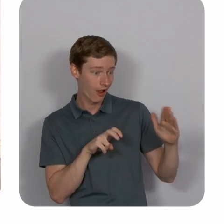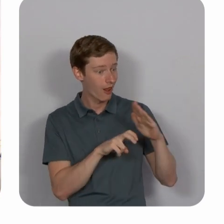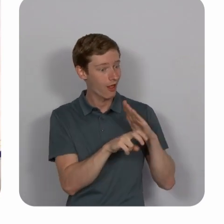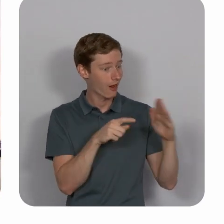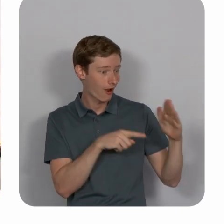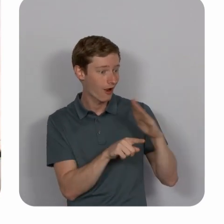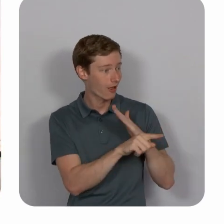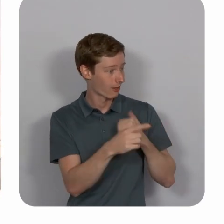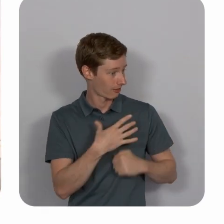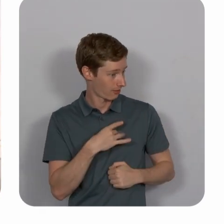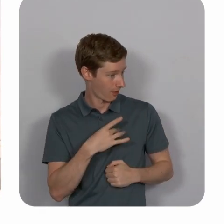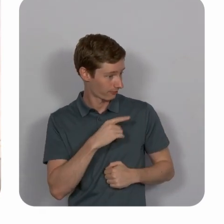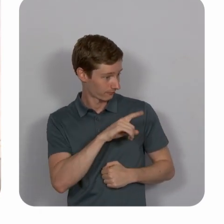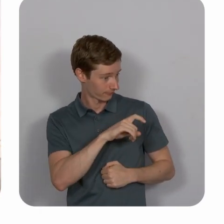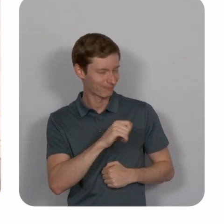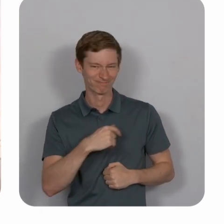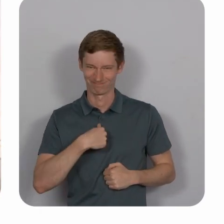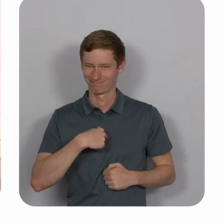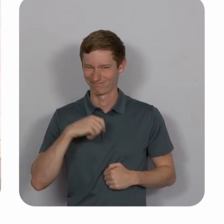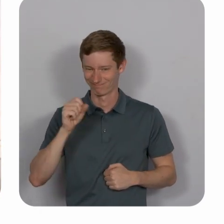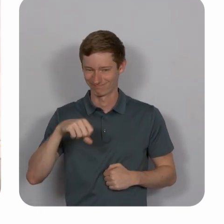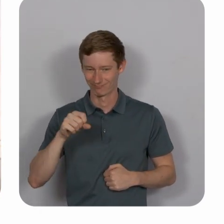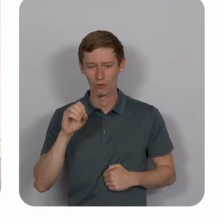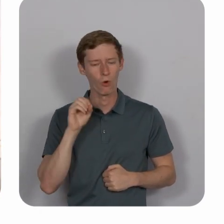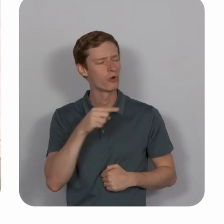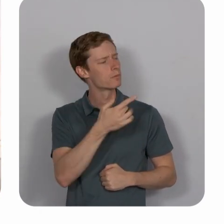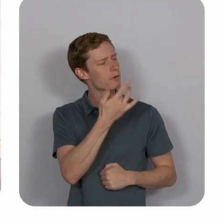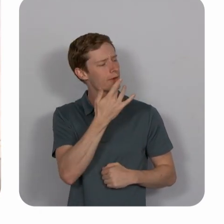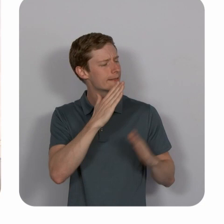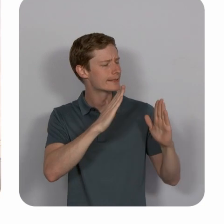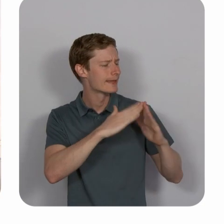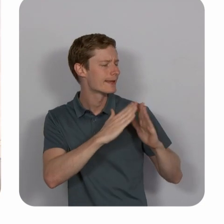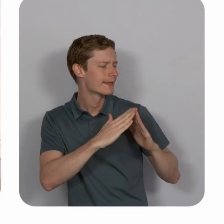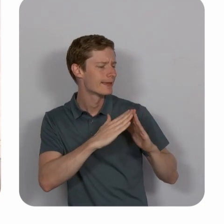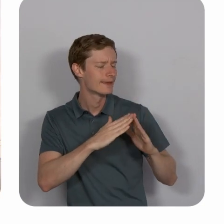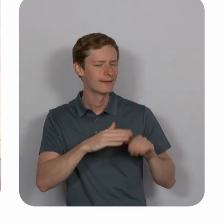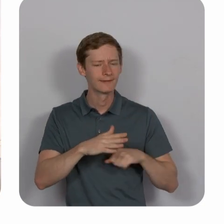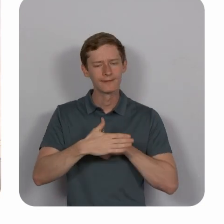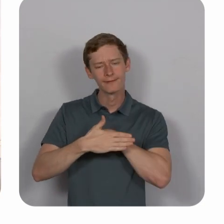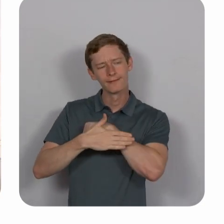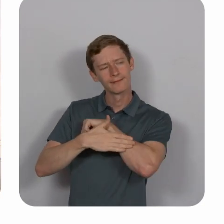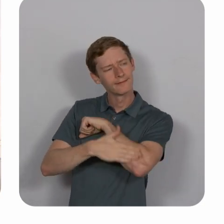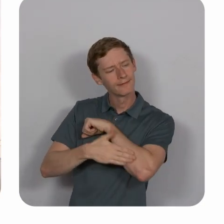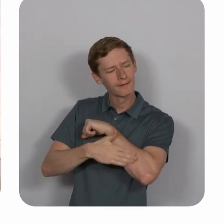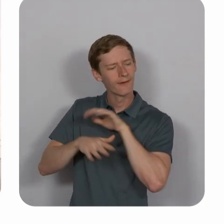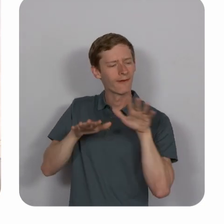Or if you prefer urban energy? Or a very relaxing beach vacation?